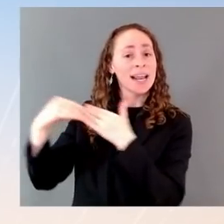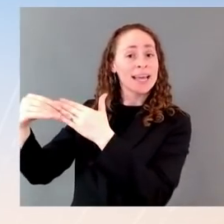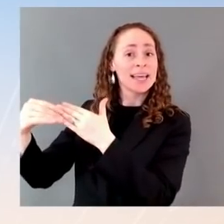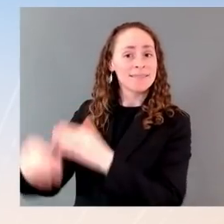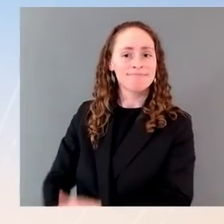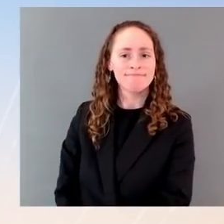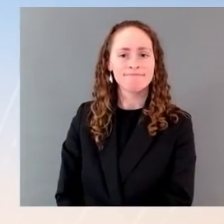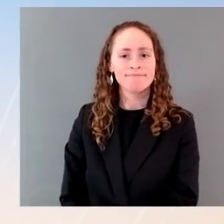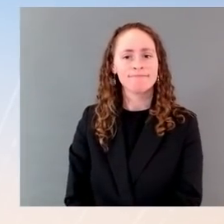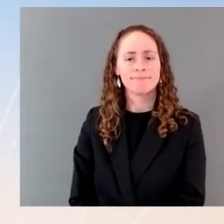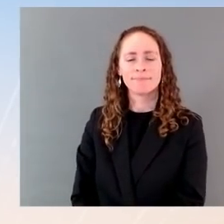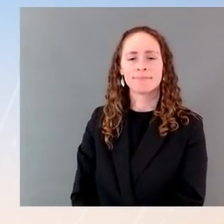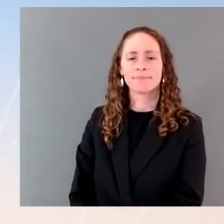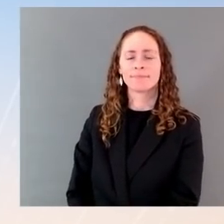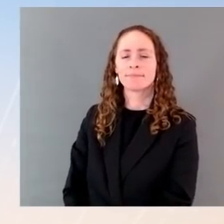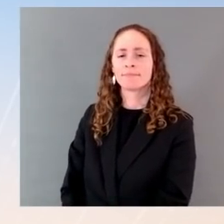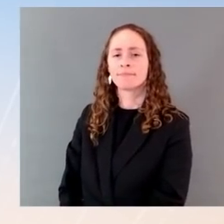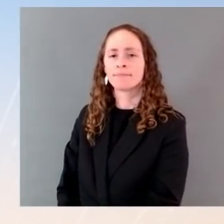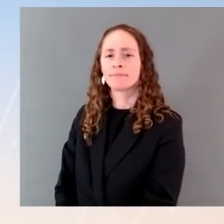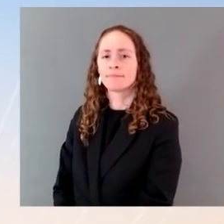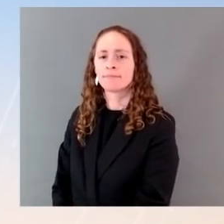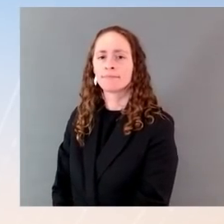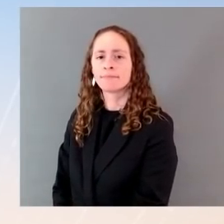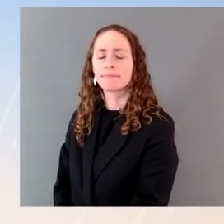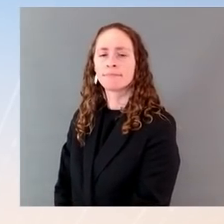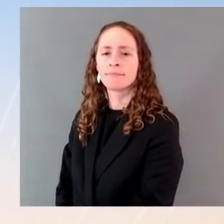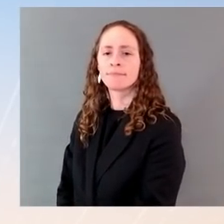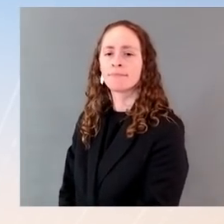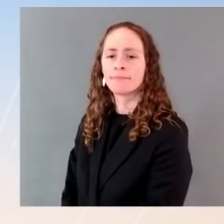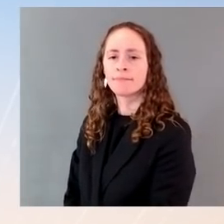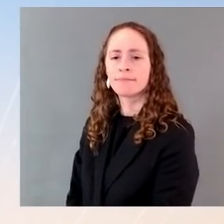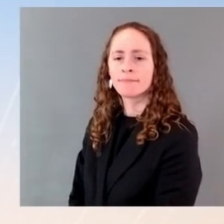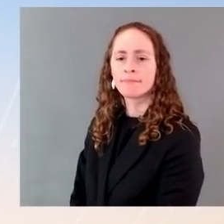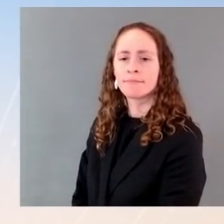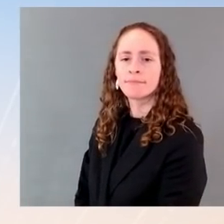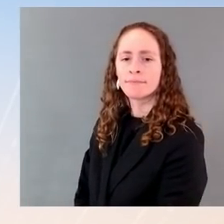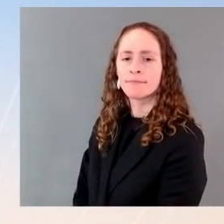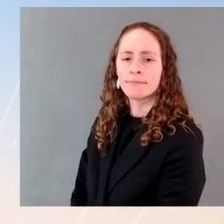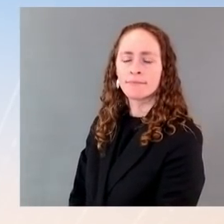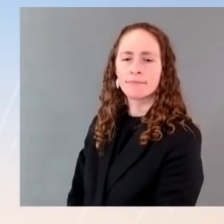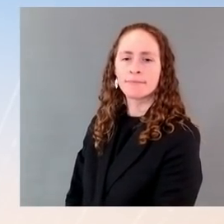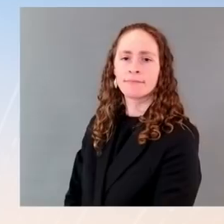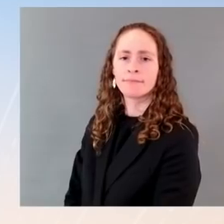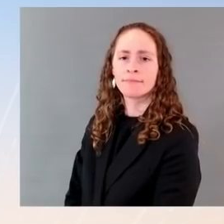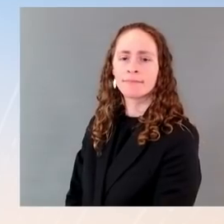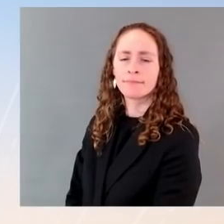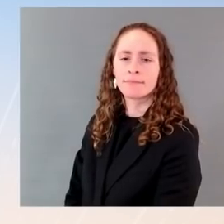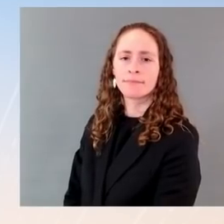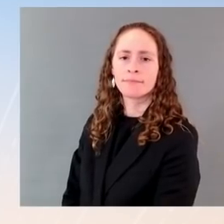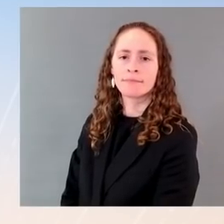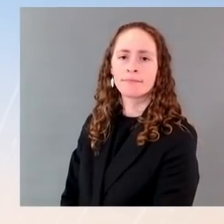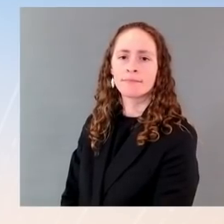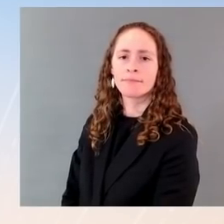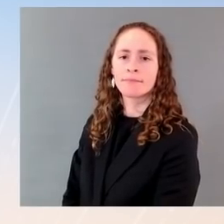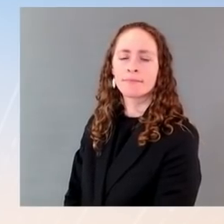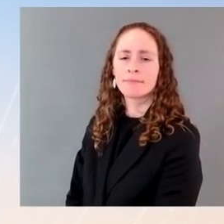to essentially nix the Biden administration's vaccine mandate for big businesses -- so he, along with Joe Manchin.